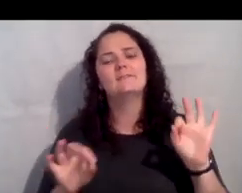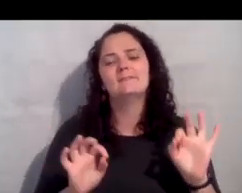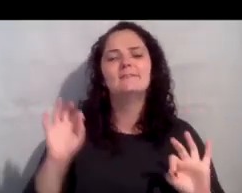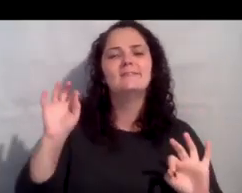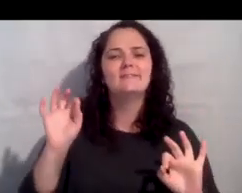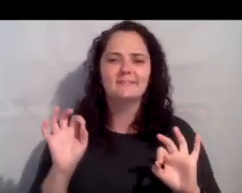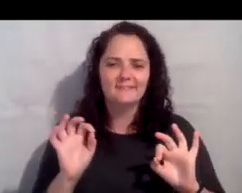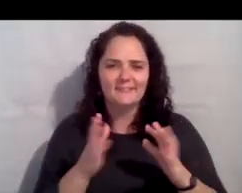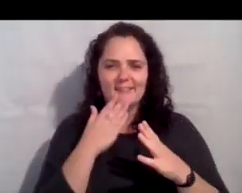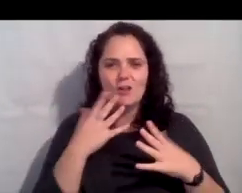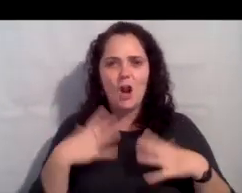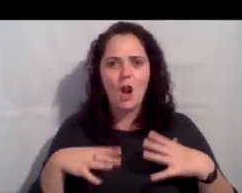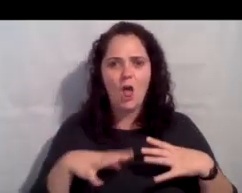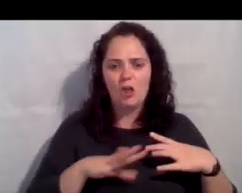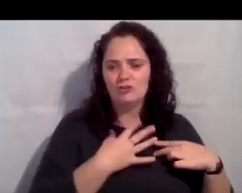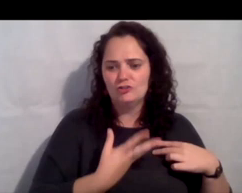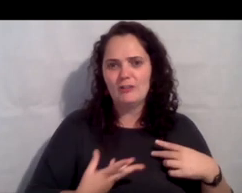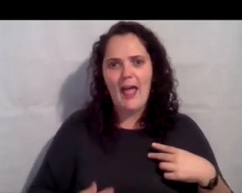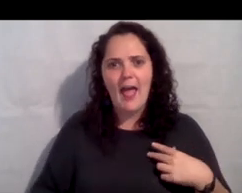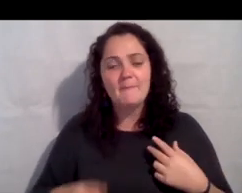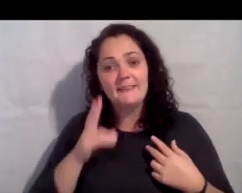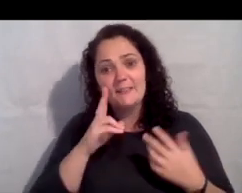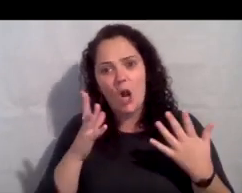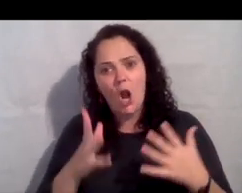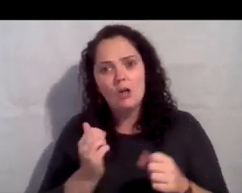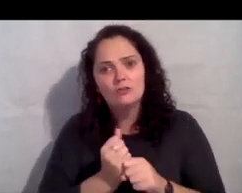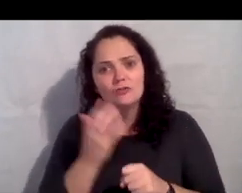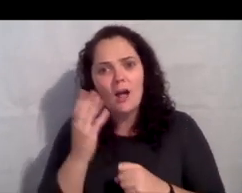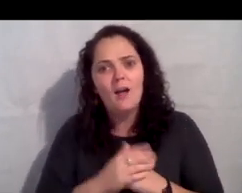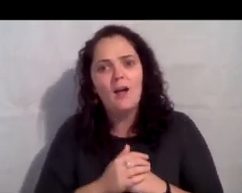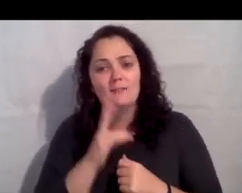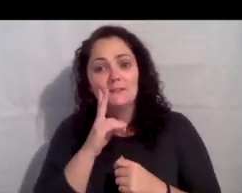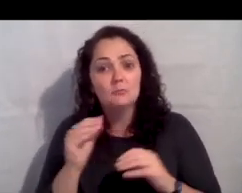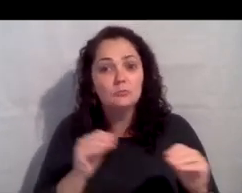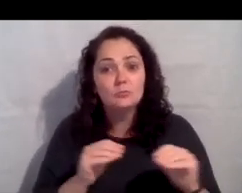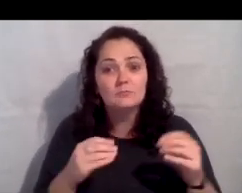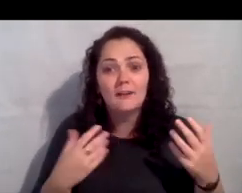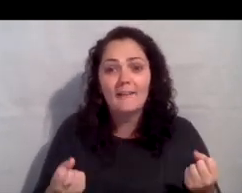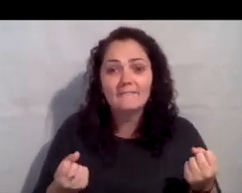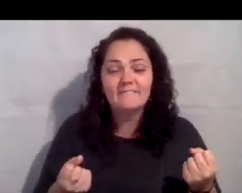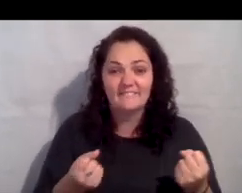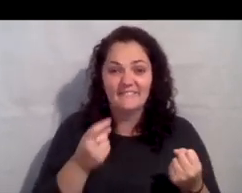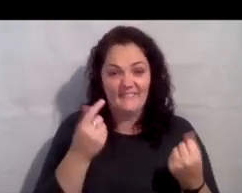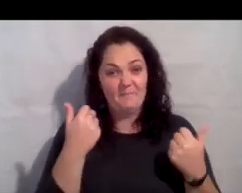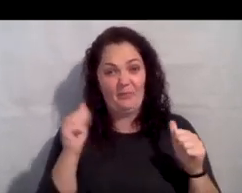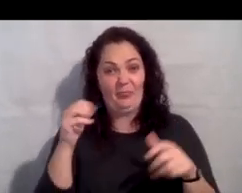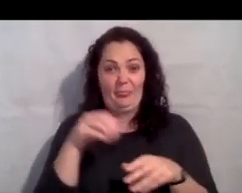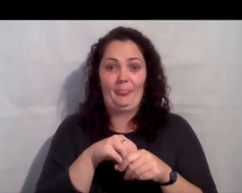with the drapery and how much information and how much of that gesture and movement is captured with relatively little information.